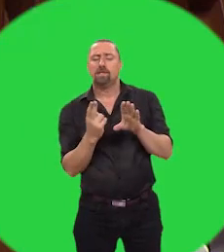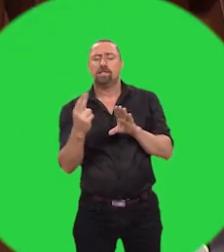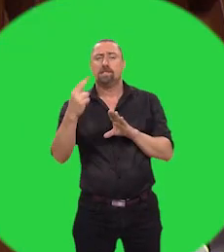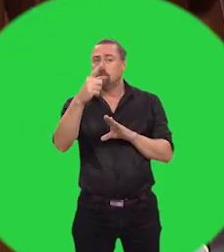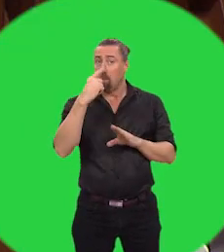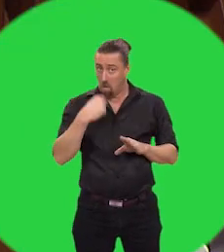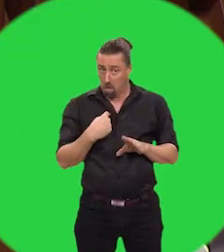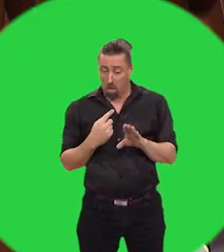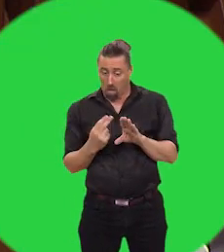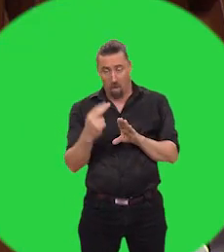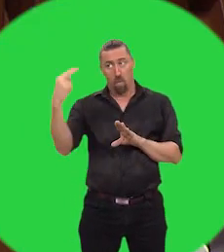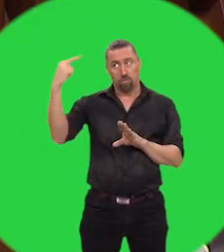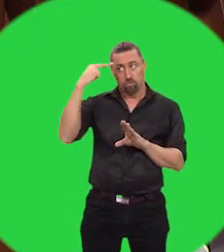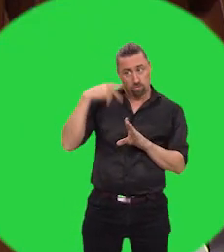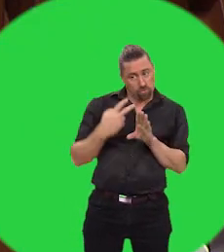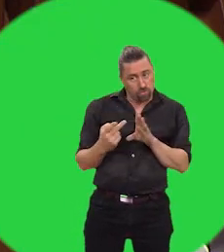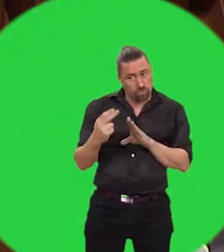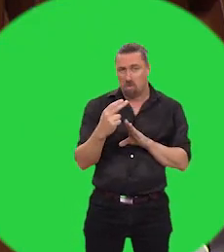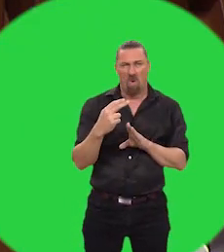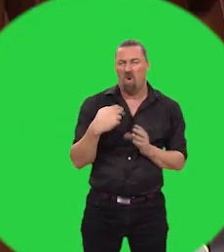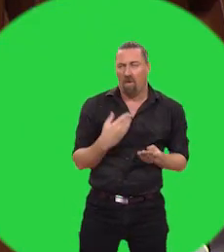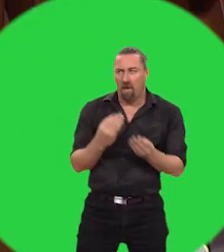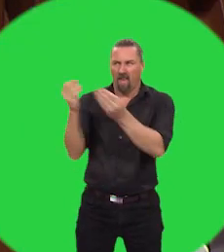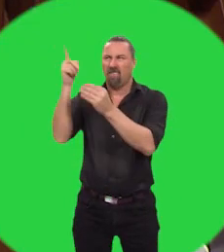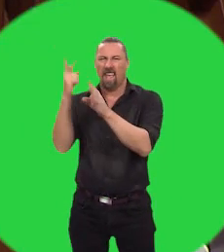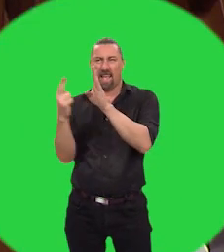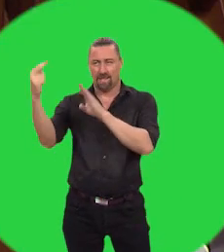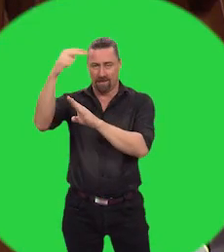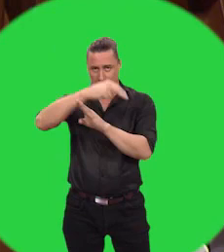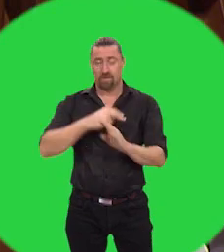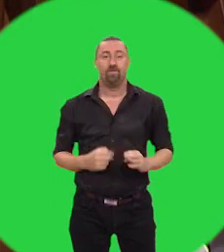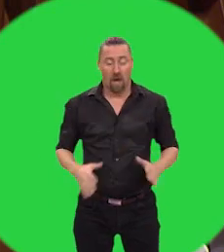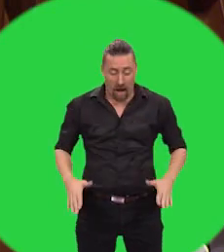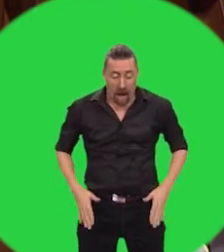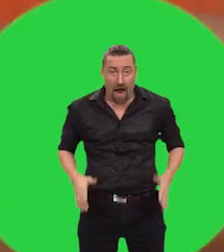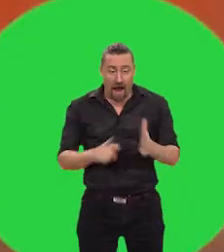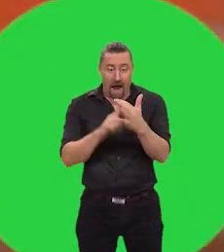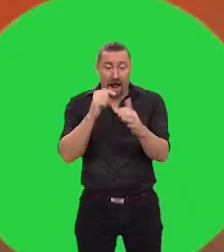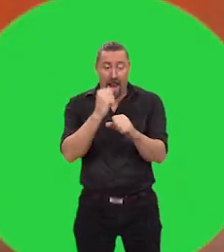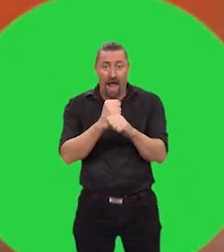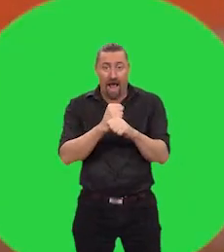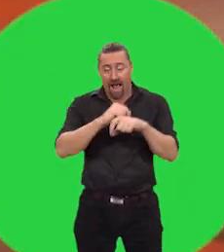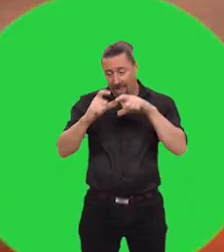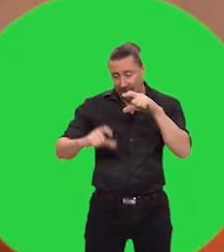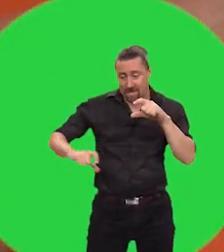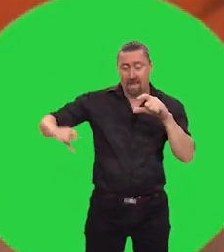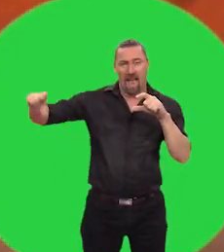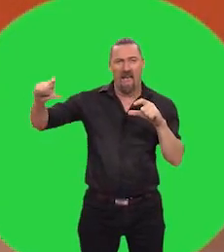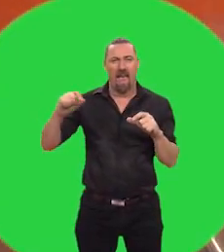to supervise otherwise they can cut it for you. Now we're going to take our legs and our tail and stick them together with a bit of tack